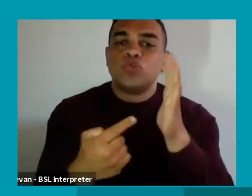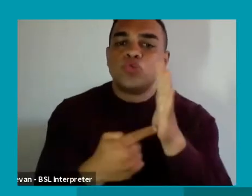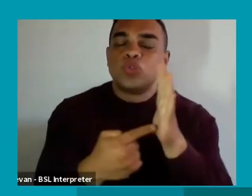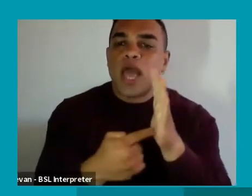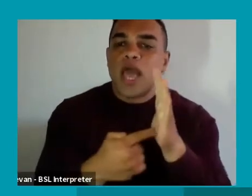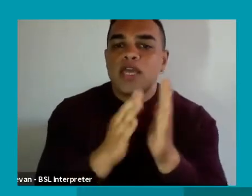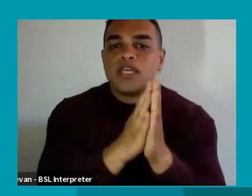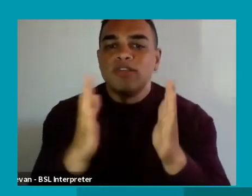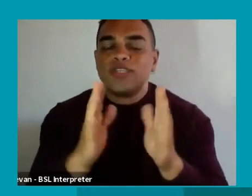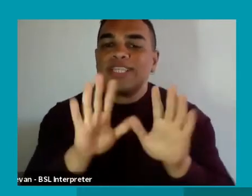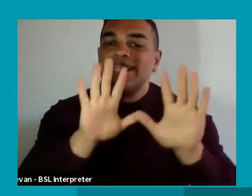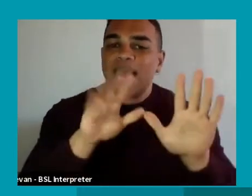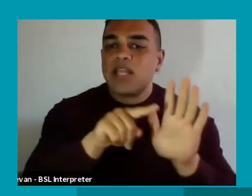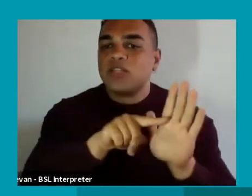And Friday, between 2:00 and 3:00.